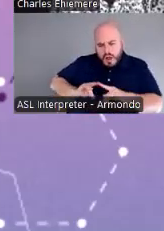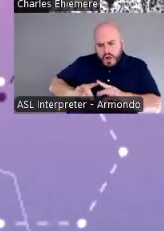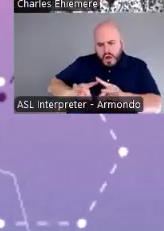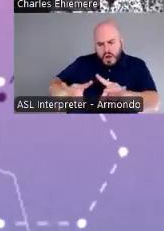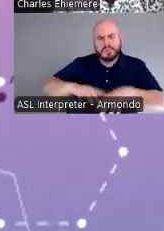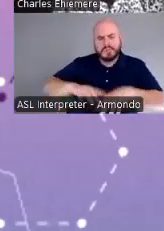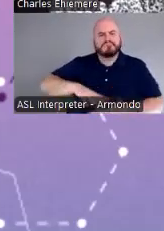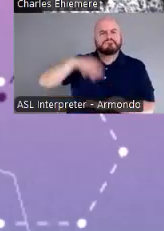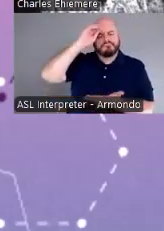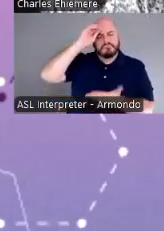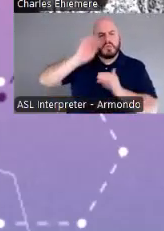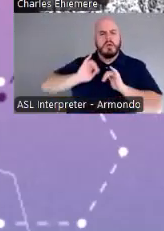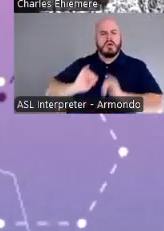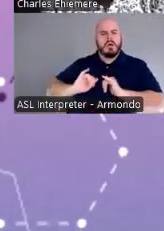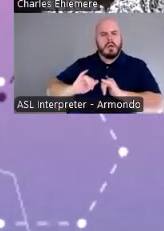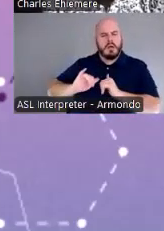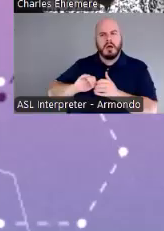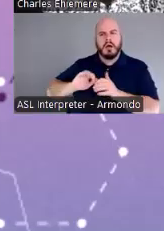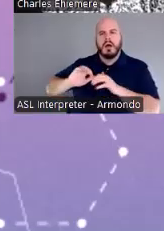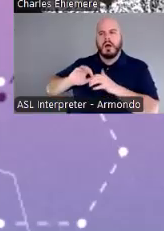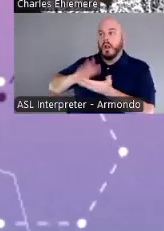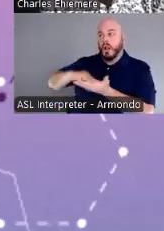to gain insights from the fieldwork